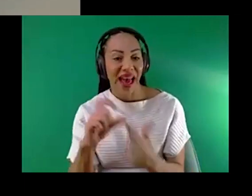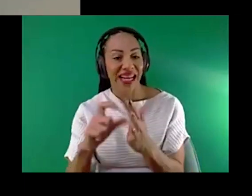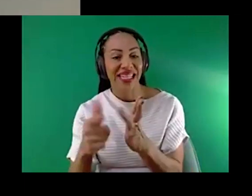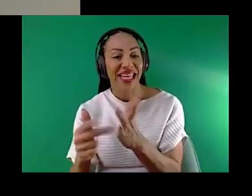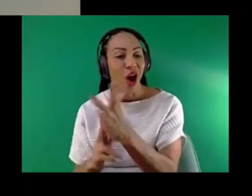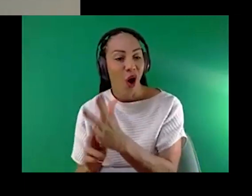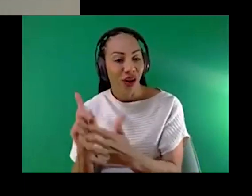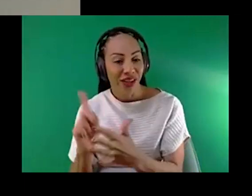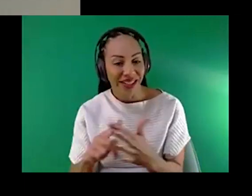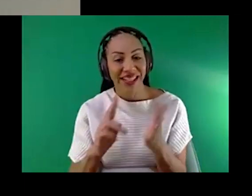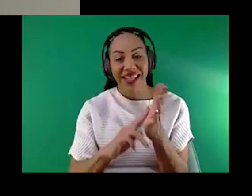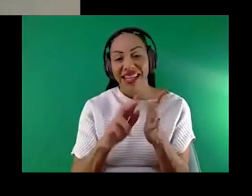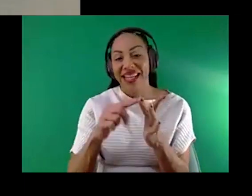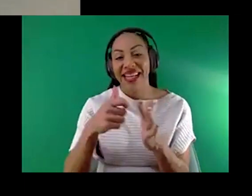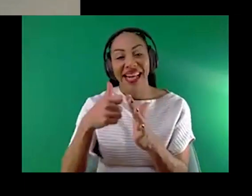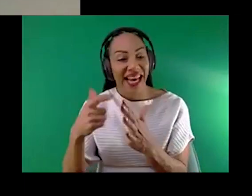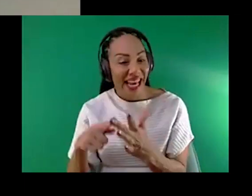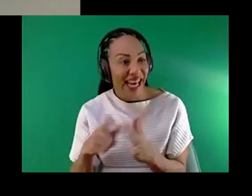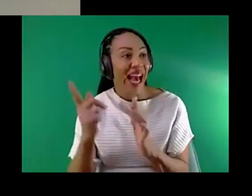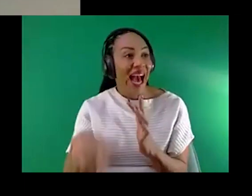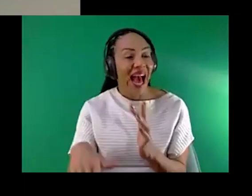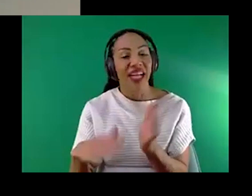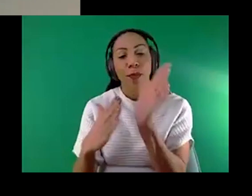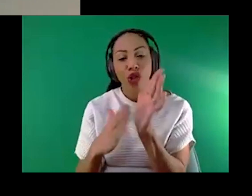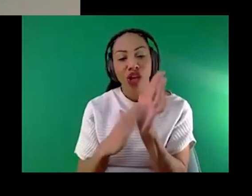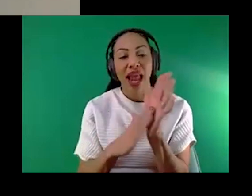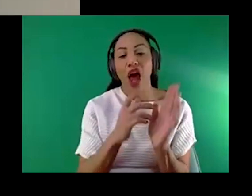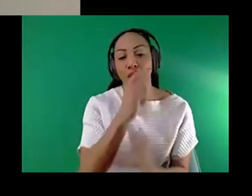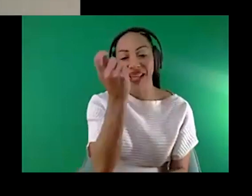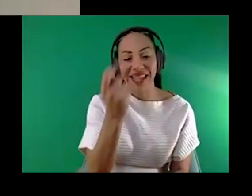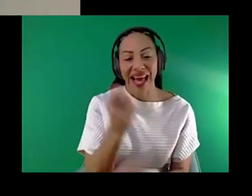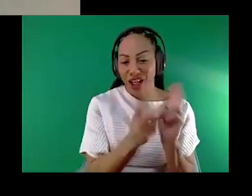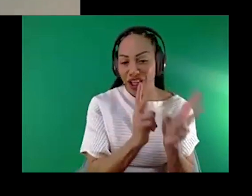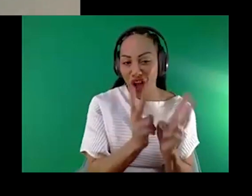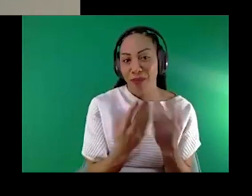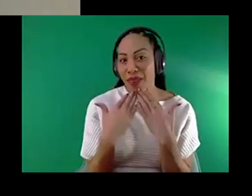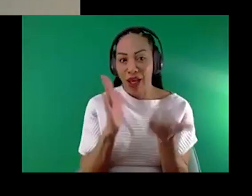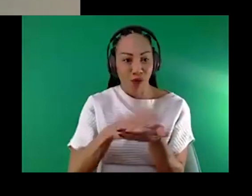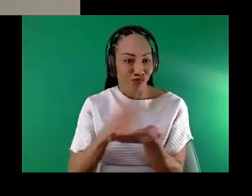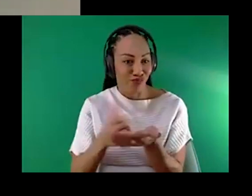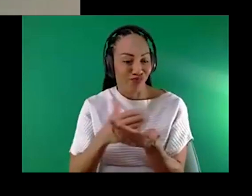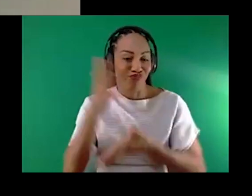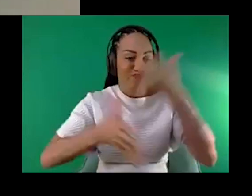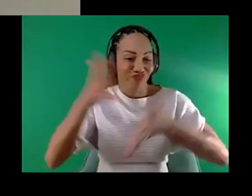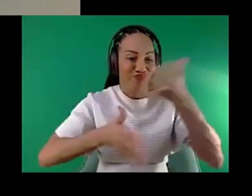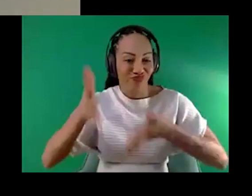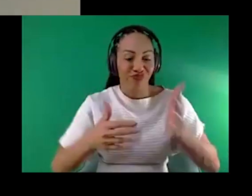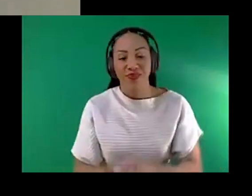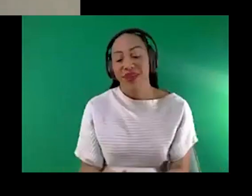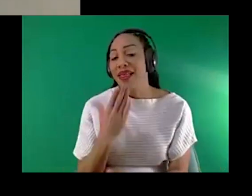for providing our sign language interpretation today uh to Claudia for translating for us uh